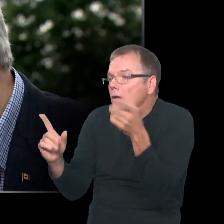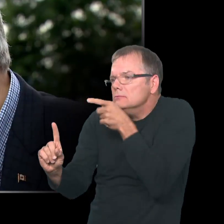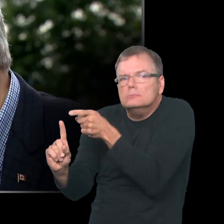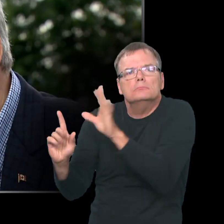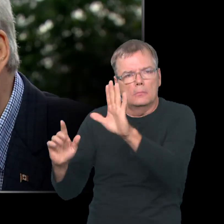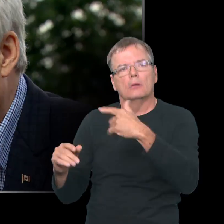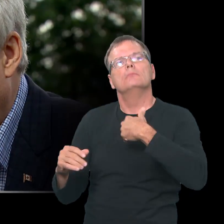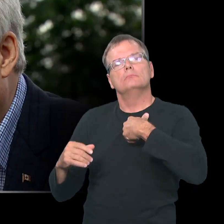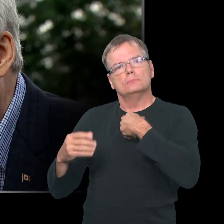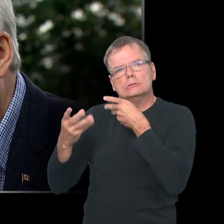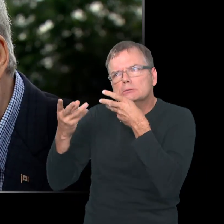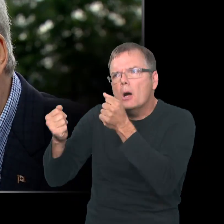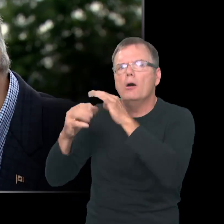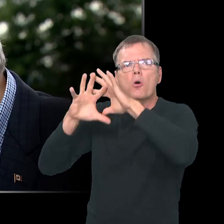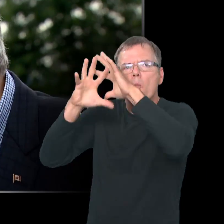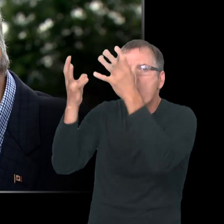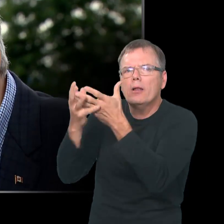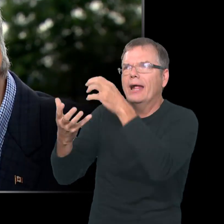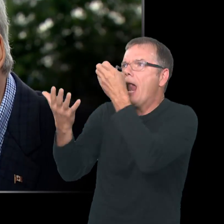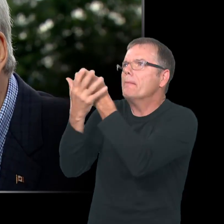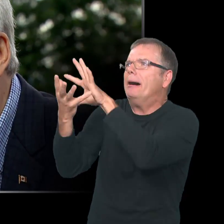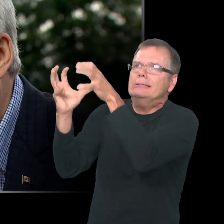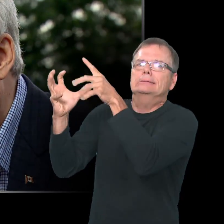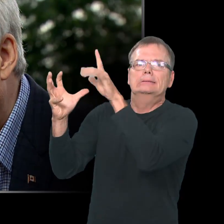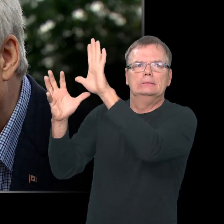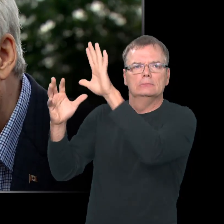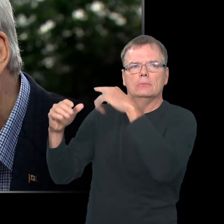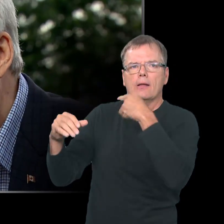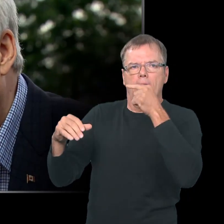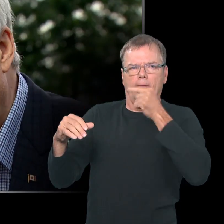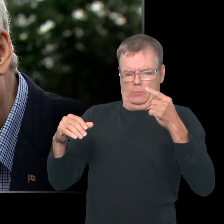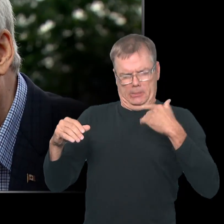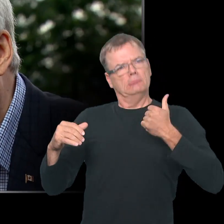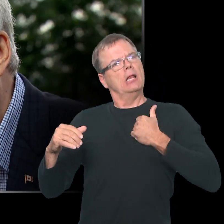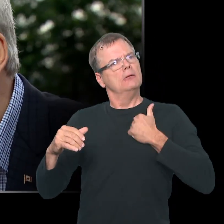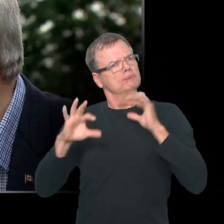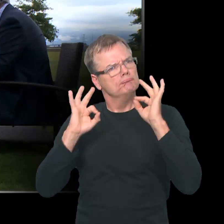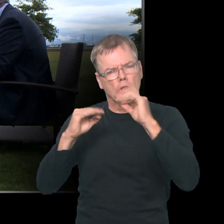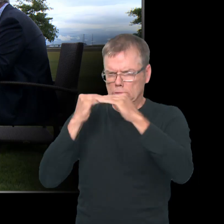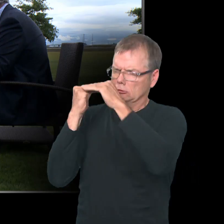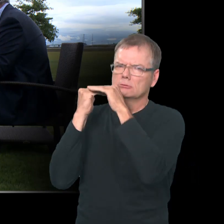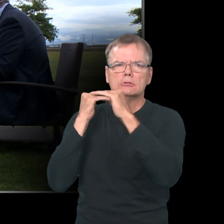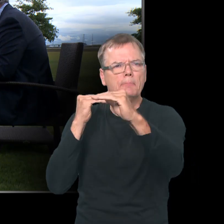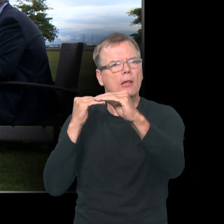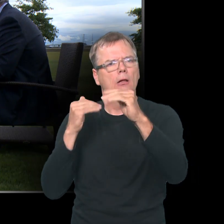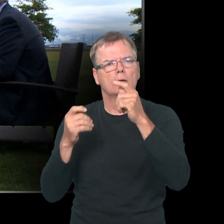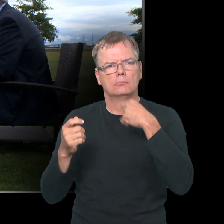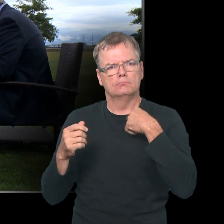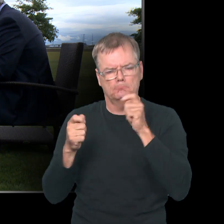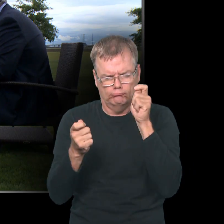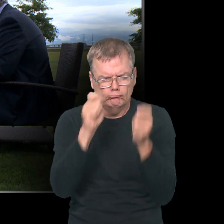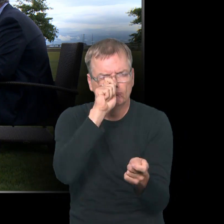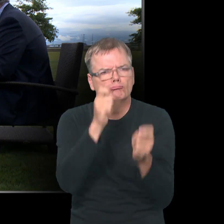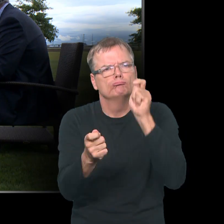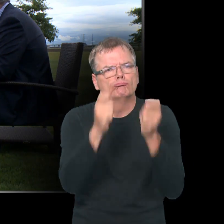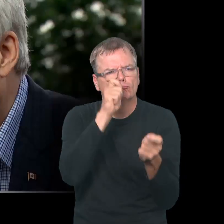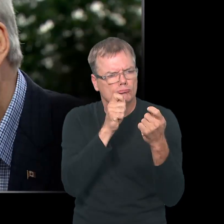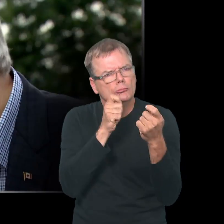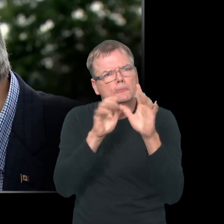I guess my point is, Peter, that through those ups and downs, this government has shown that it has a long term plan